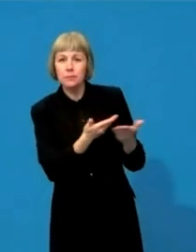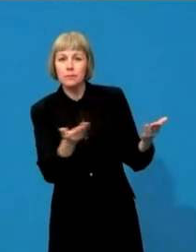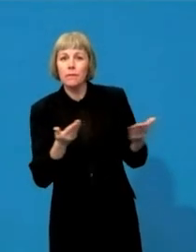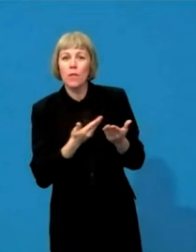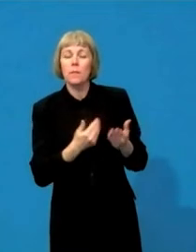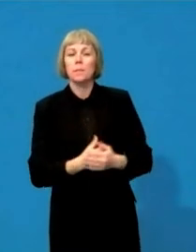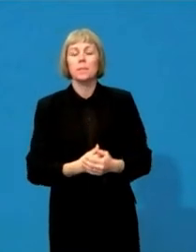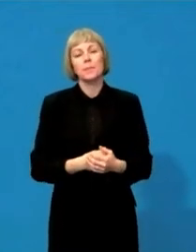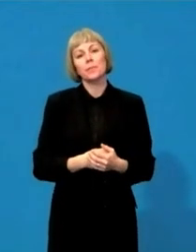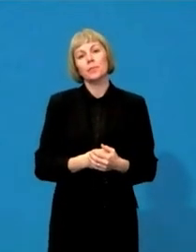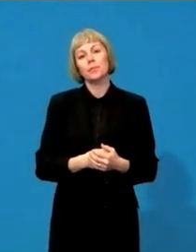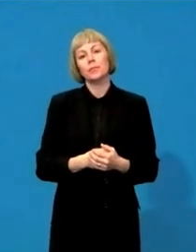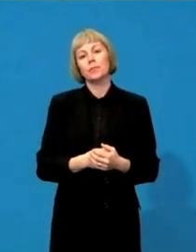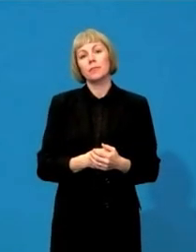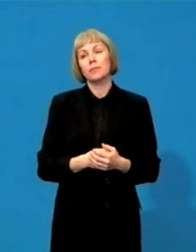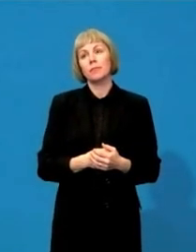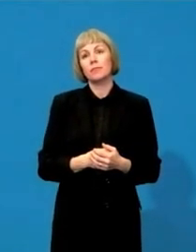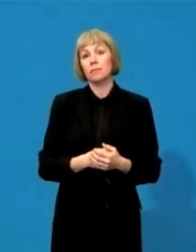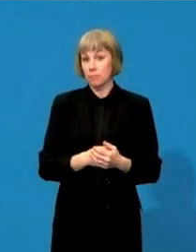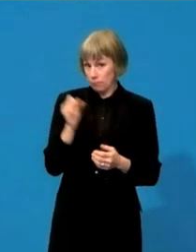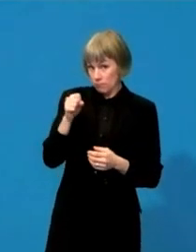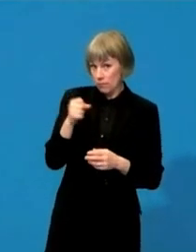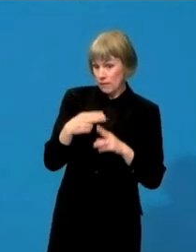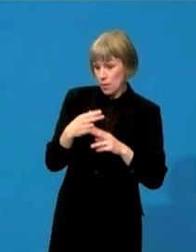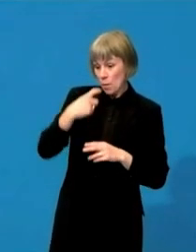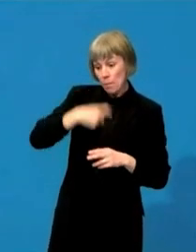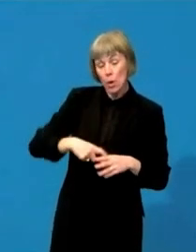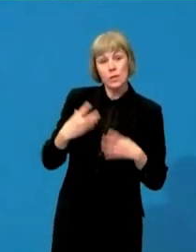At the moment? MS TARRAGO: Yeah, for a person with disability in Fitzroy Crossing or